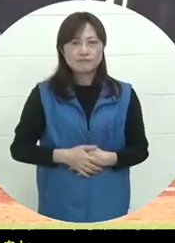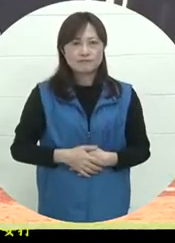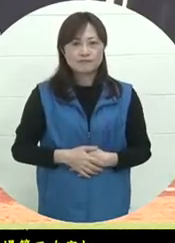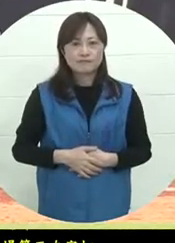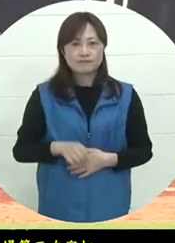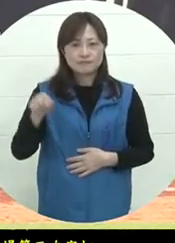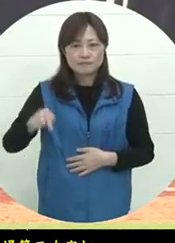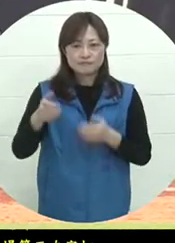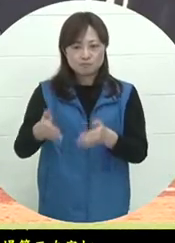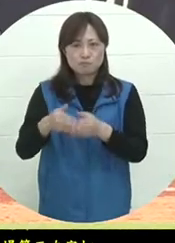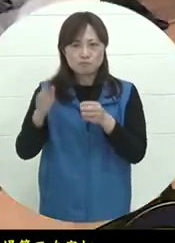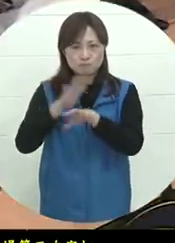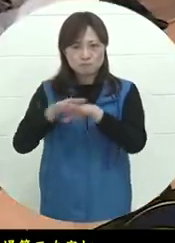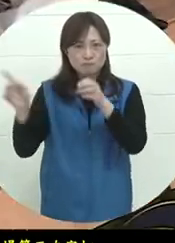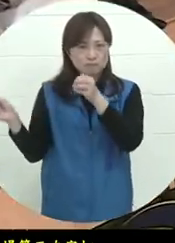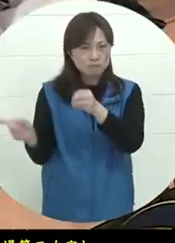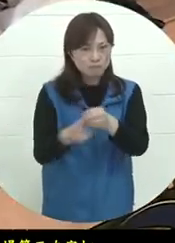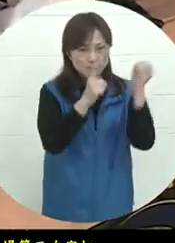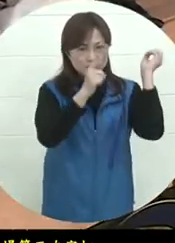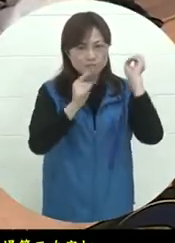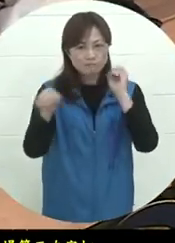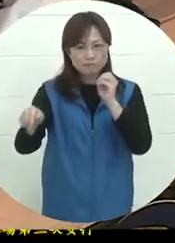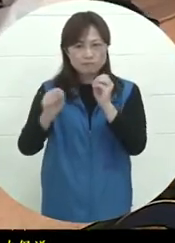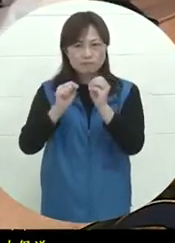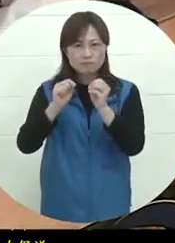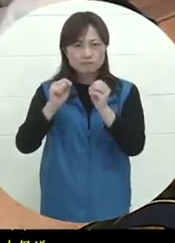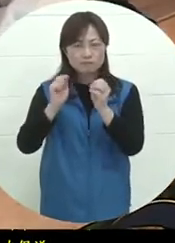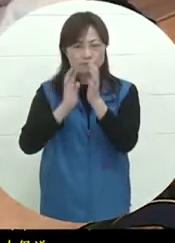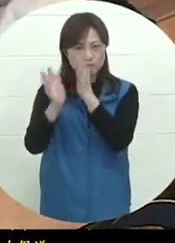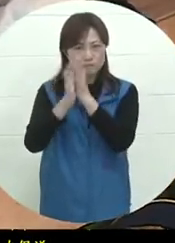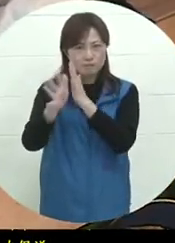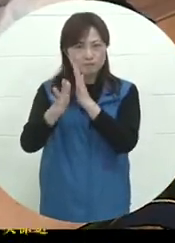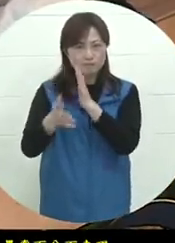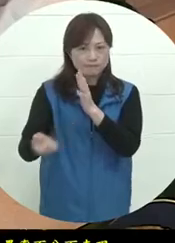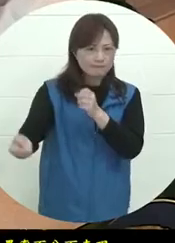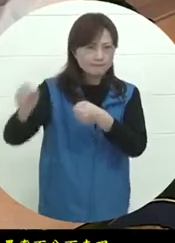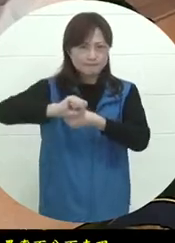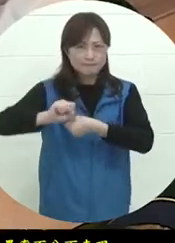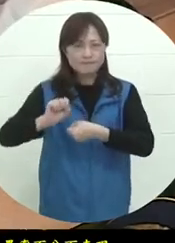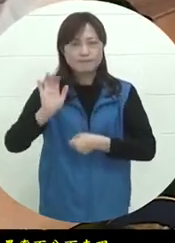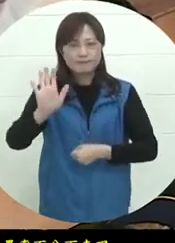allowed the team to score another 2 points. It went on for